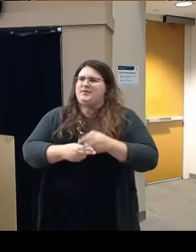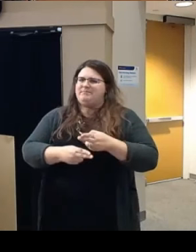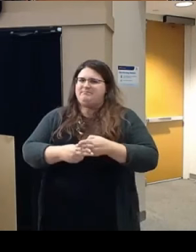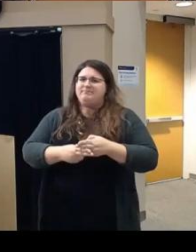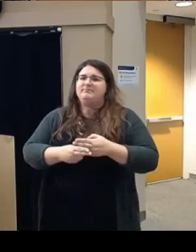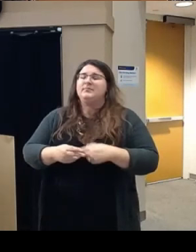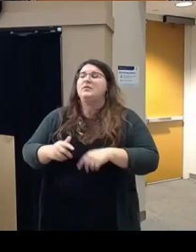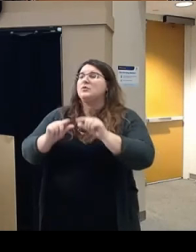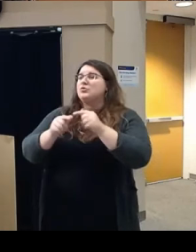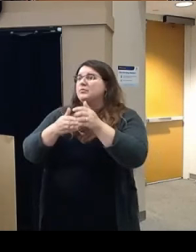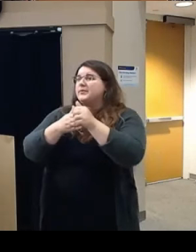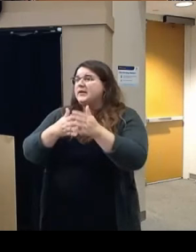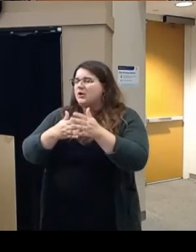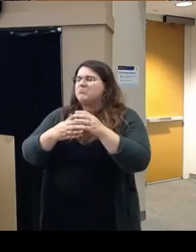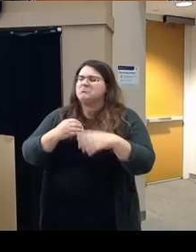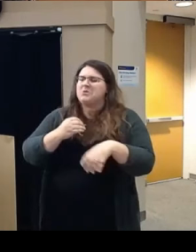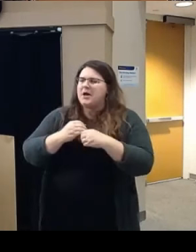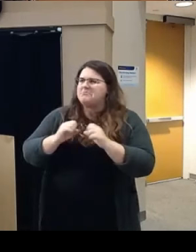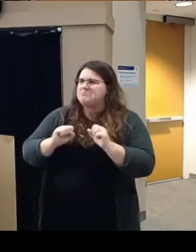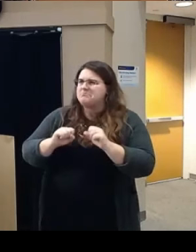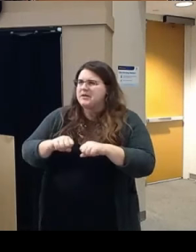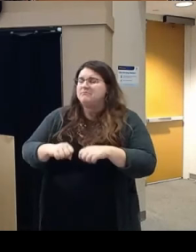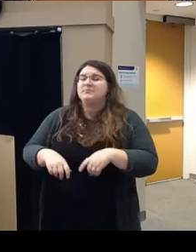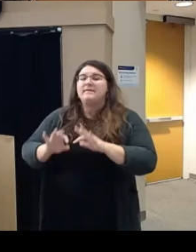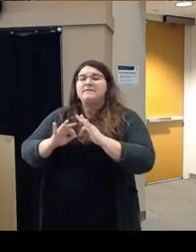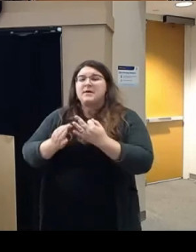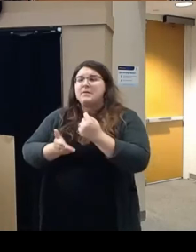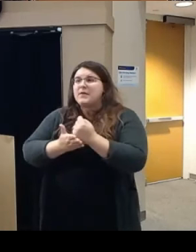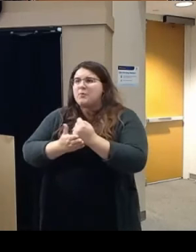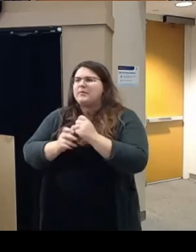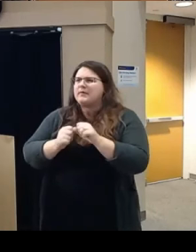if they're in group um or if they're getting family therapy so whoever is getting giving